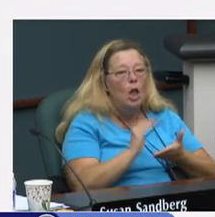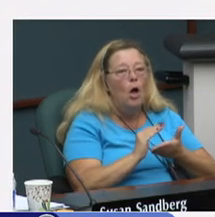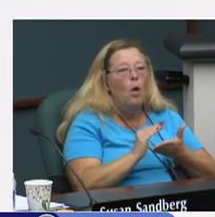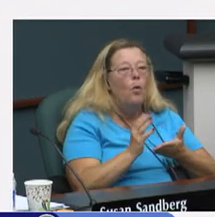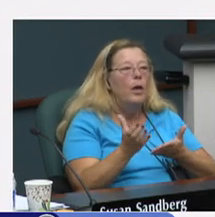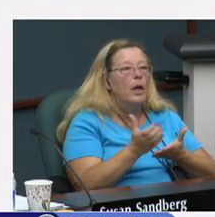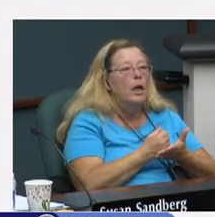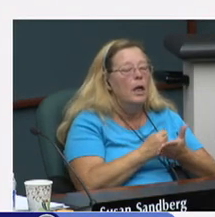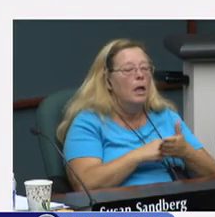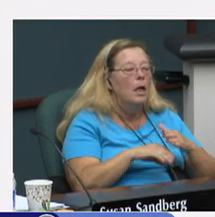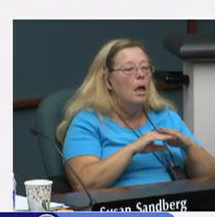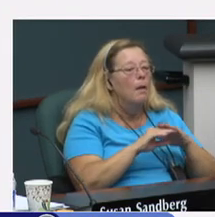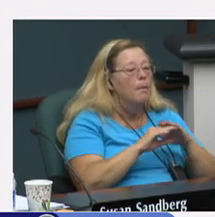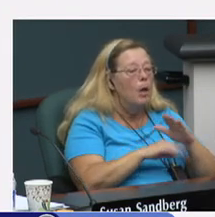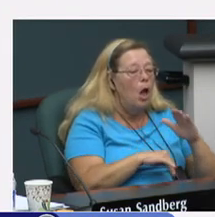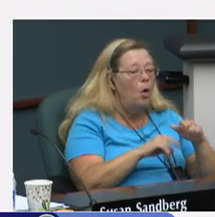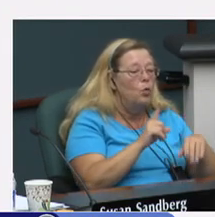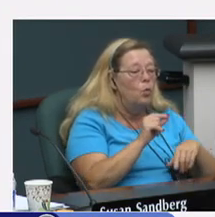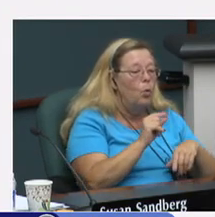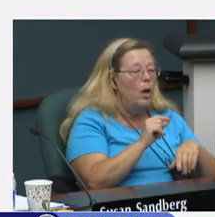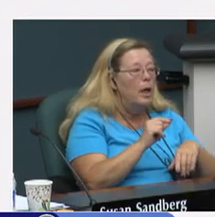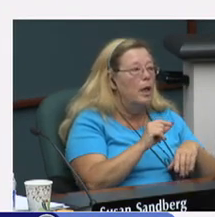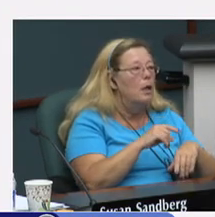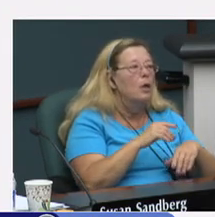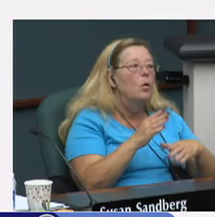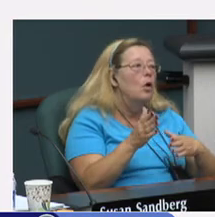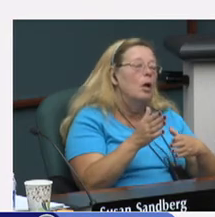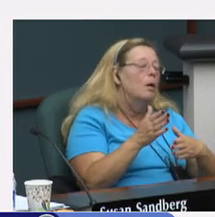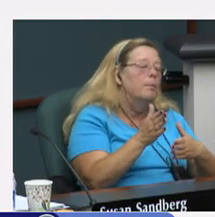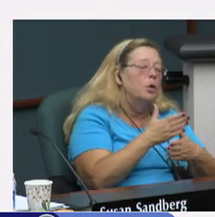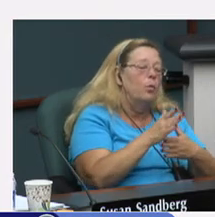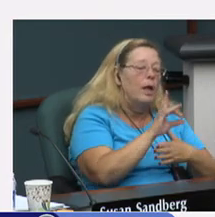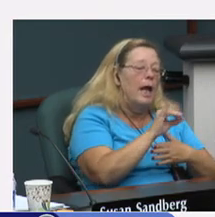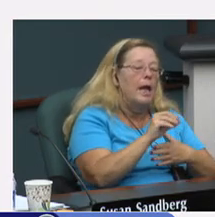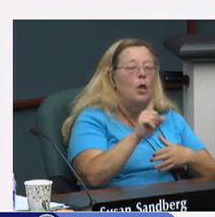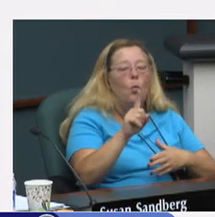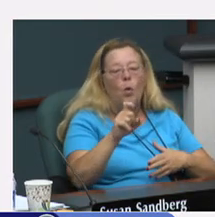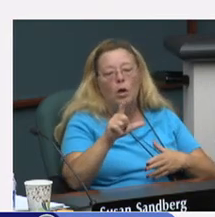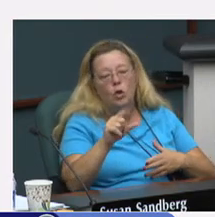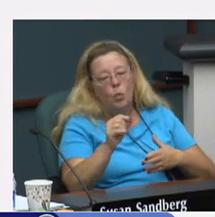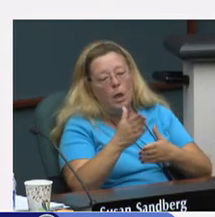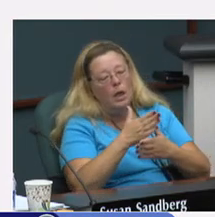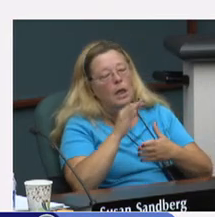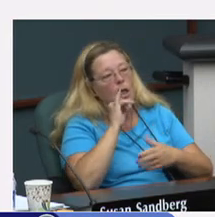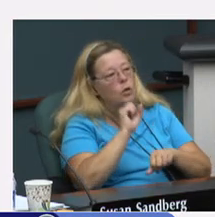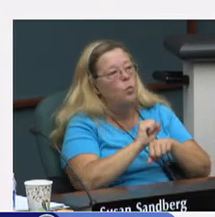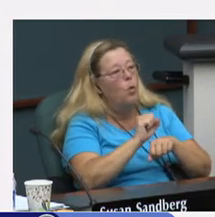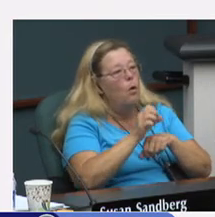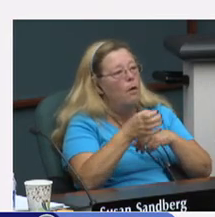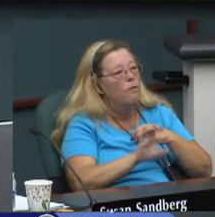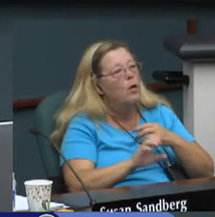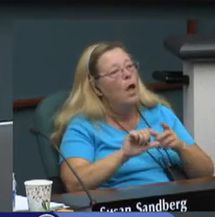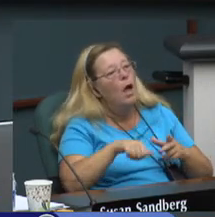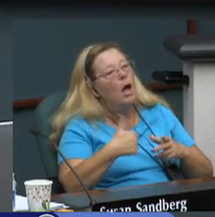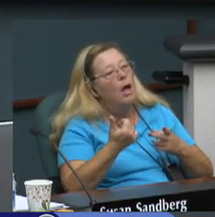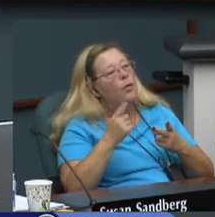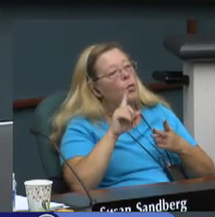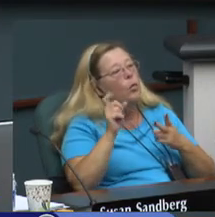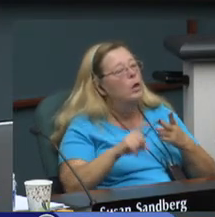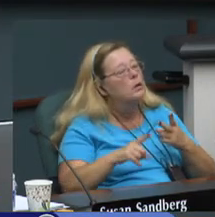120 is work force between 80 and 120 okay yes the other question briefly is